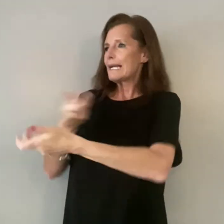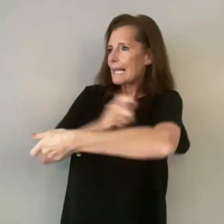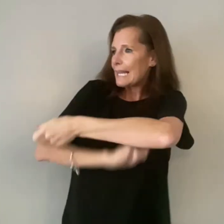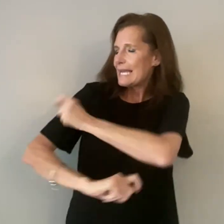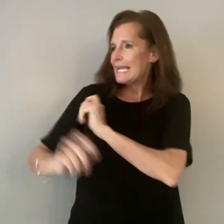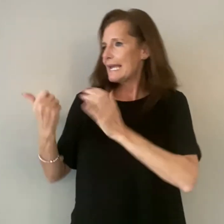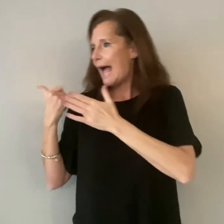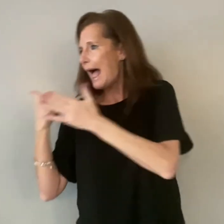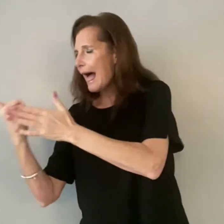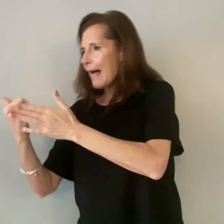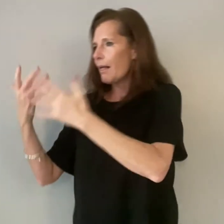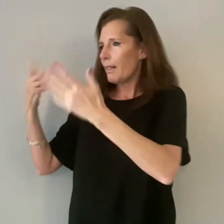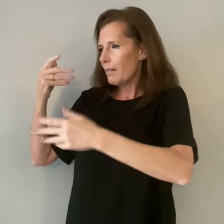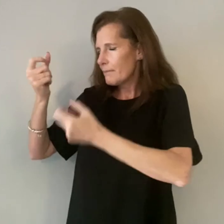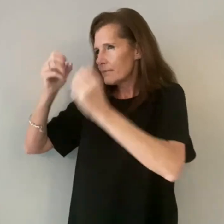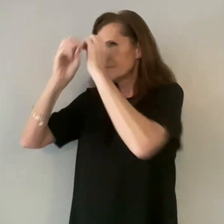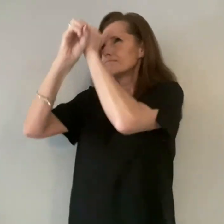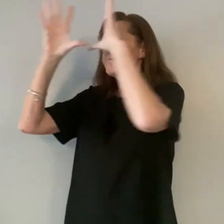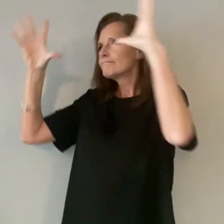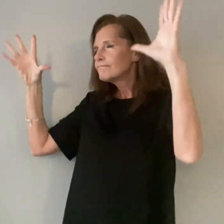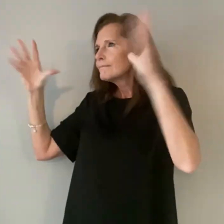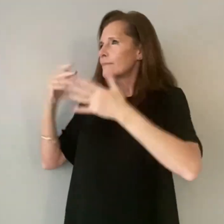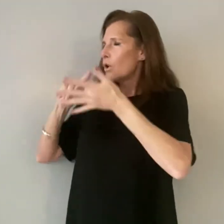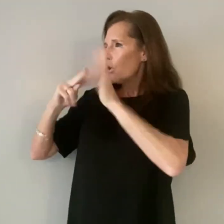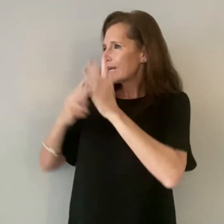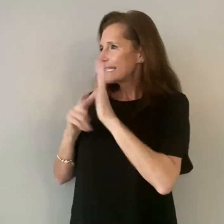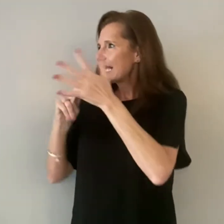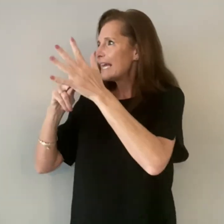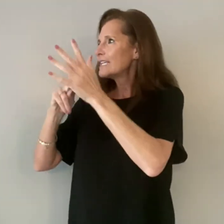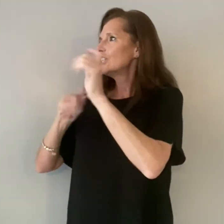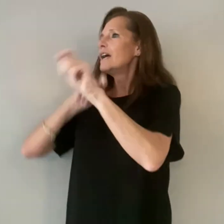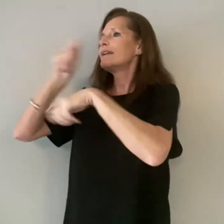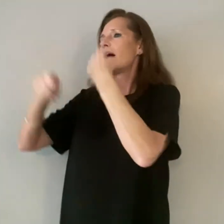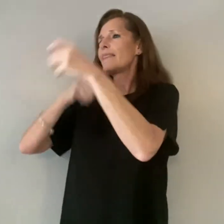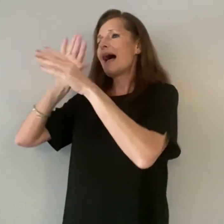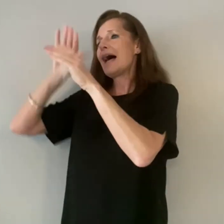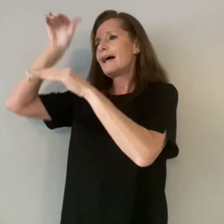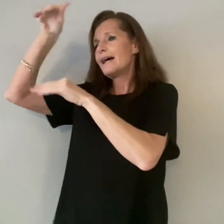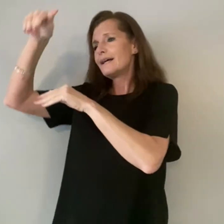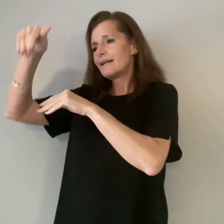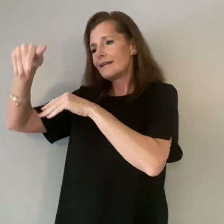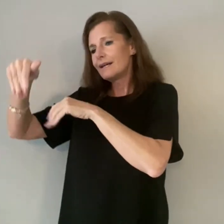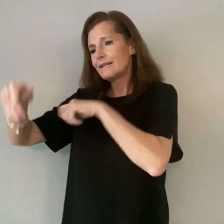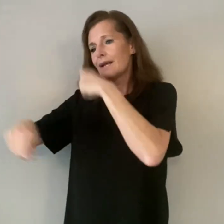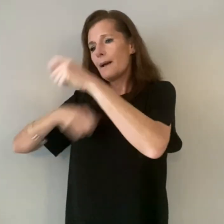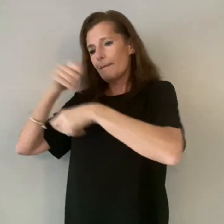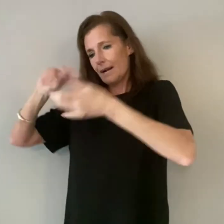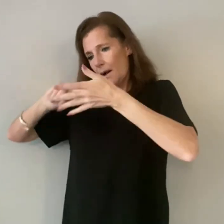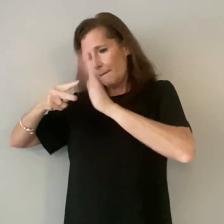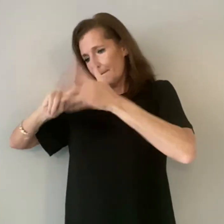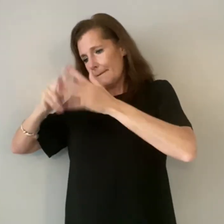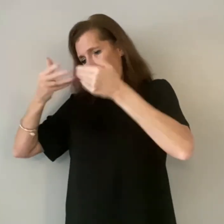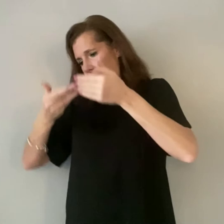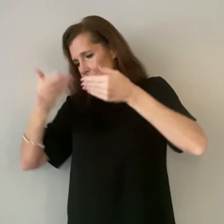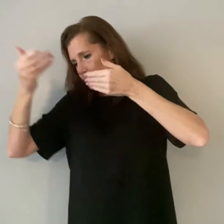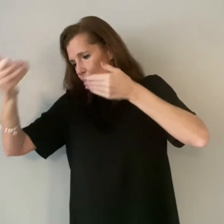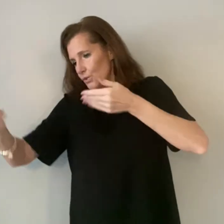you really helping properly drive that organization. And then you sort of handing over and succession planning, as you're saying